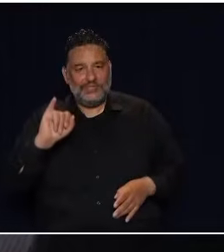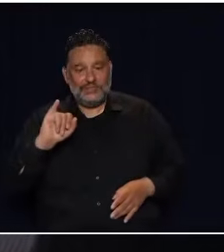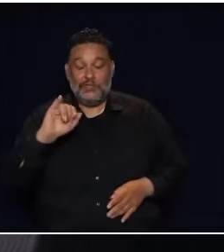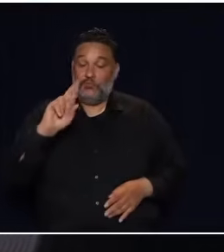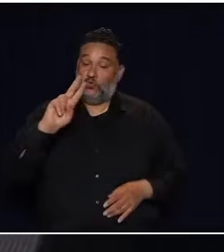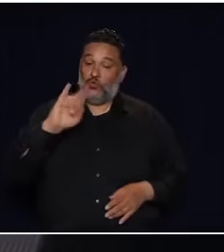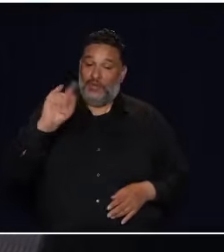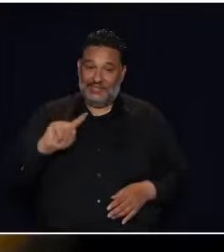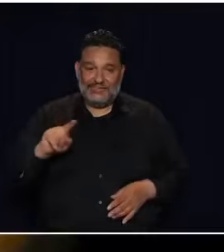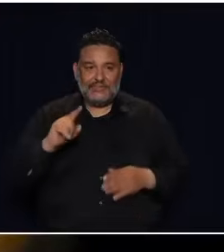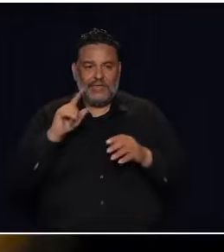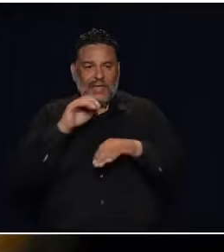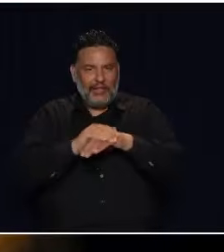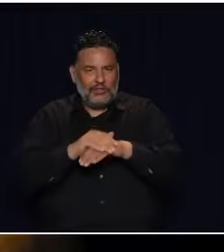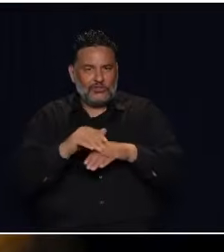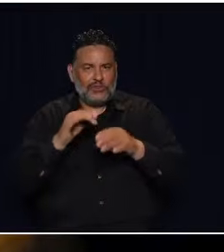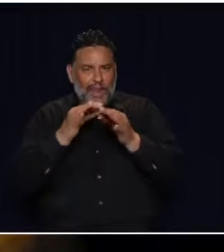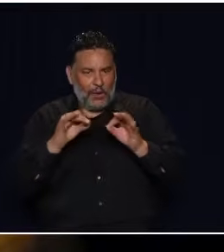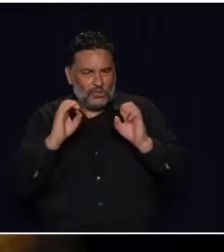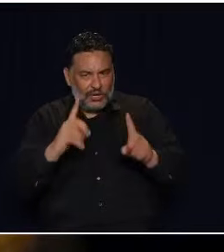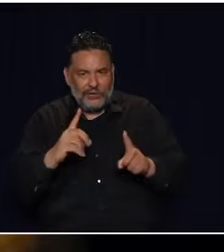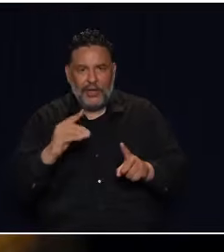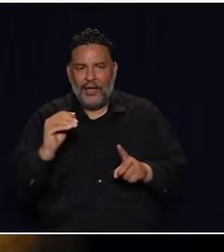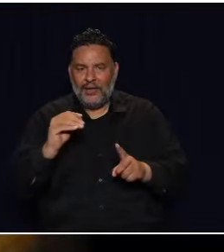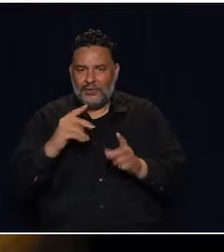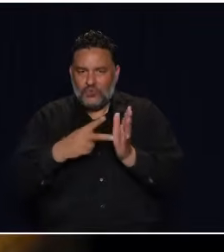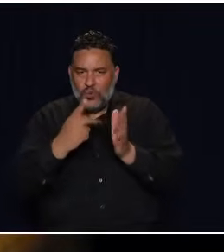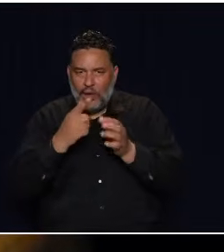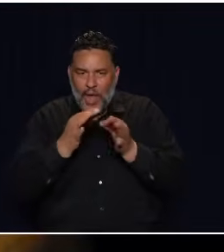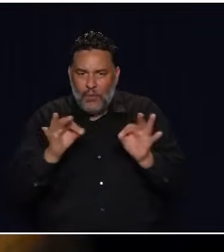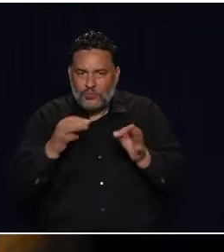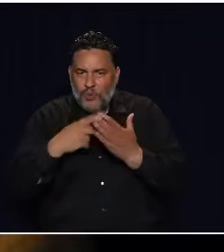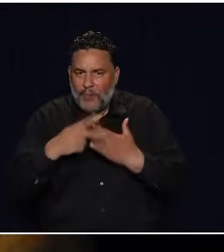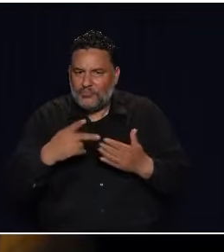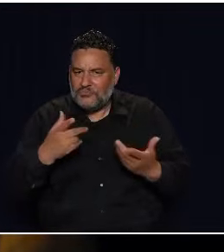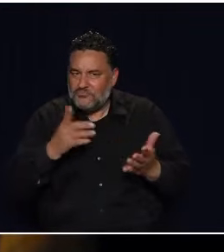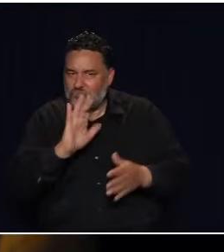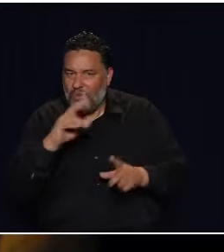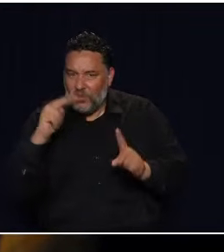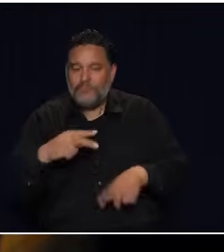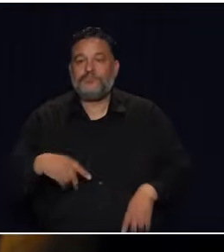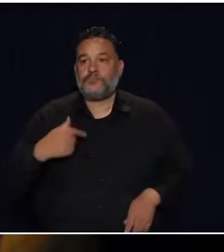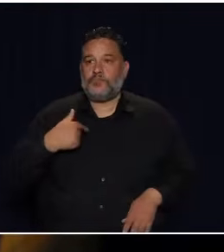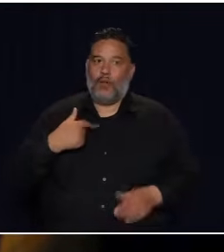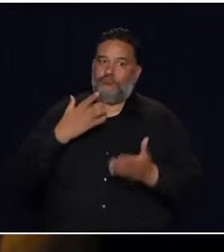DR. RUIZ, YOUR THOUGHTS ON THE ENGLISH ONLY EDUCATION AND